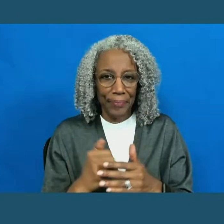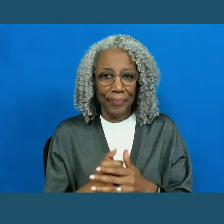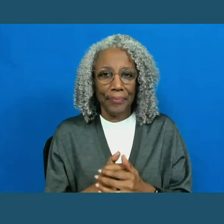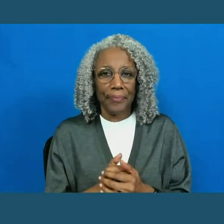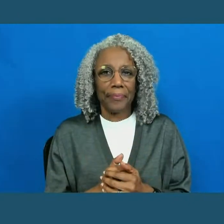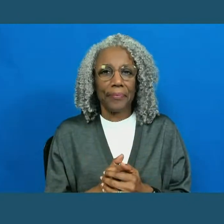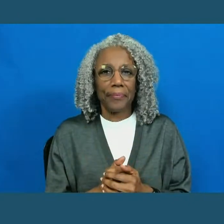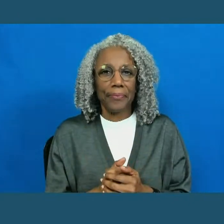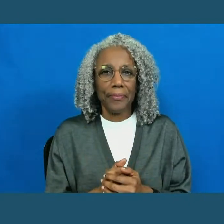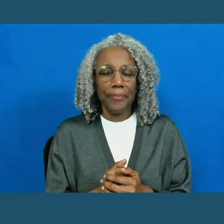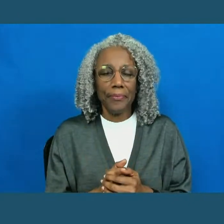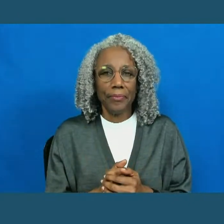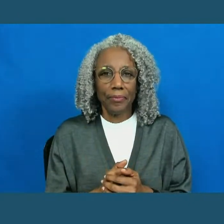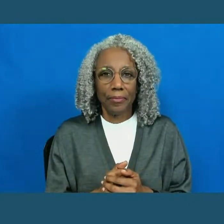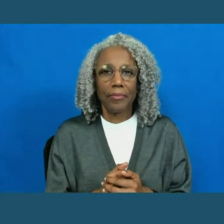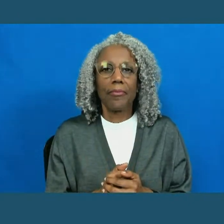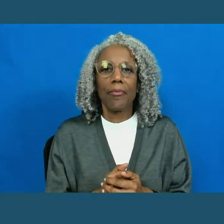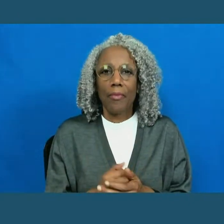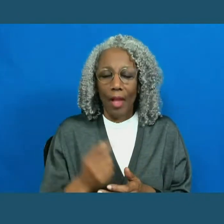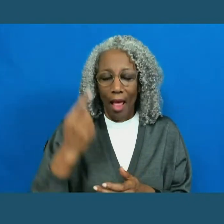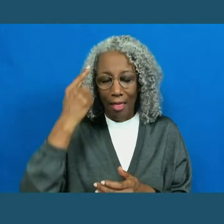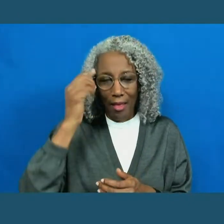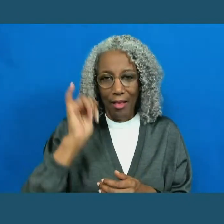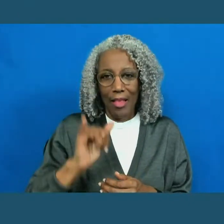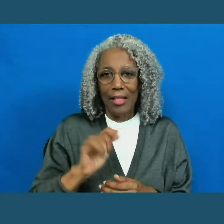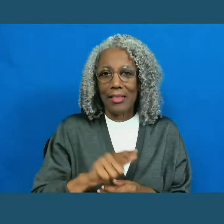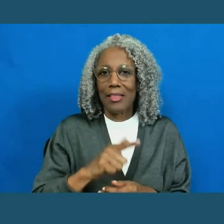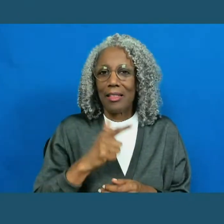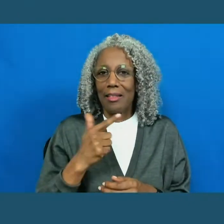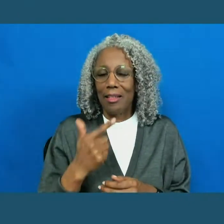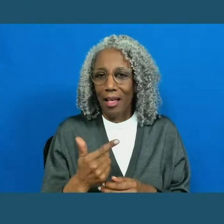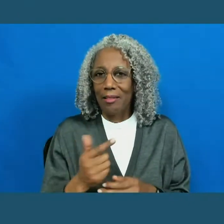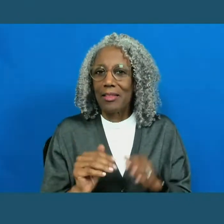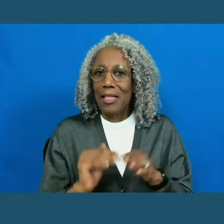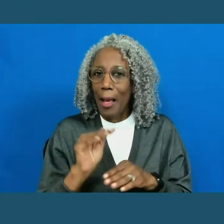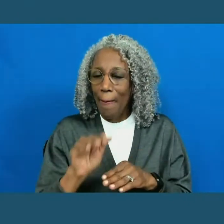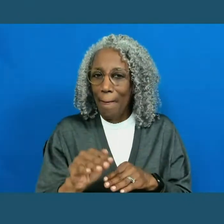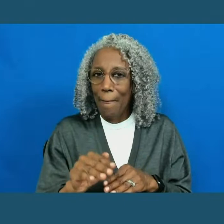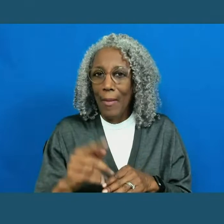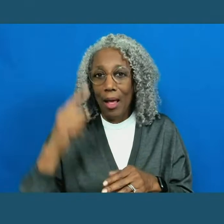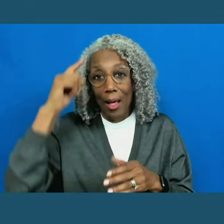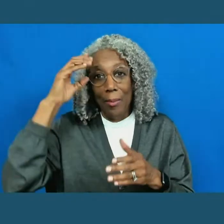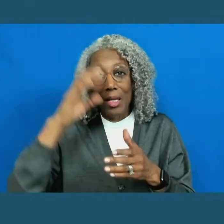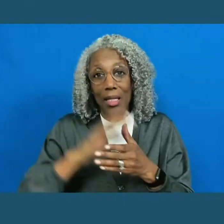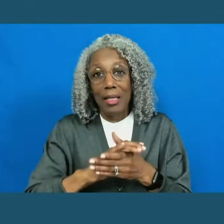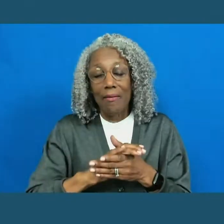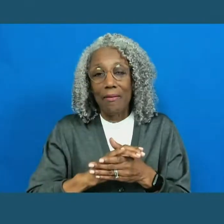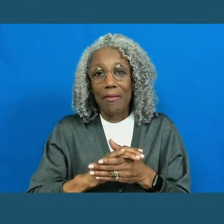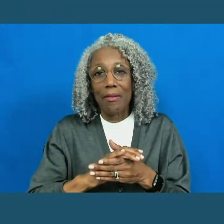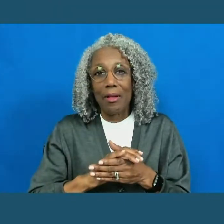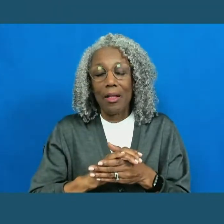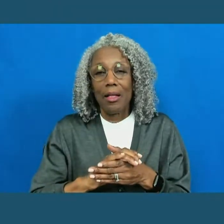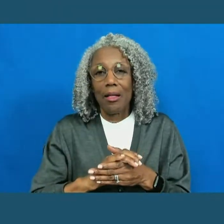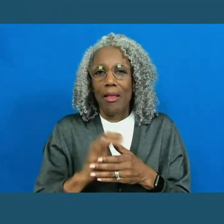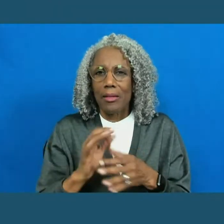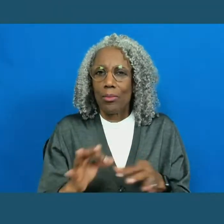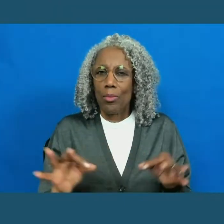how we're making progress. And I think, um I think that's our